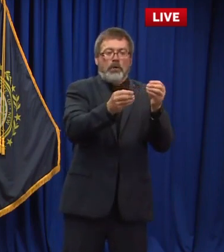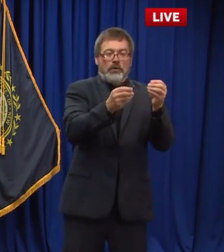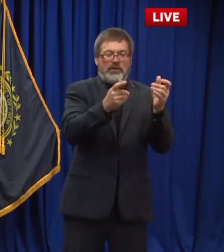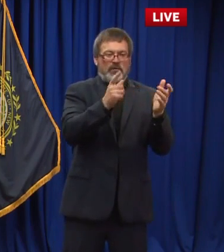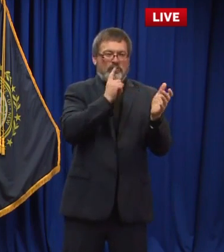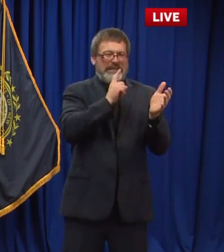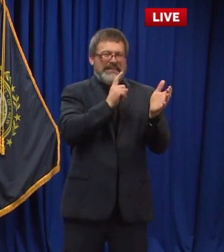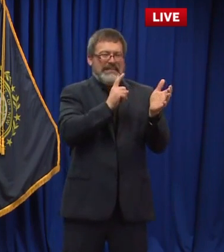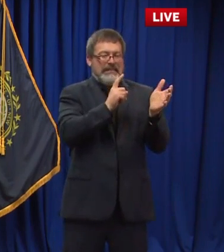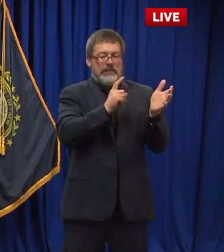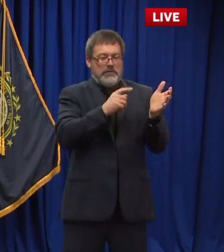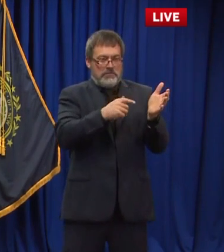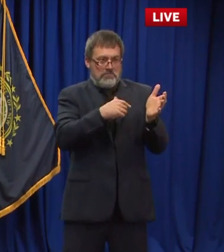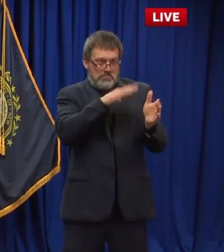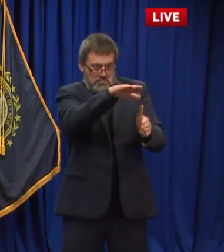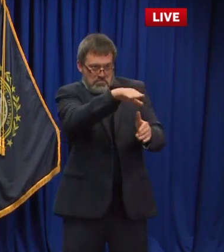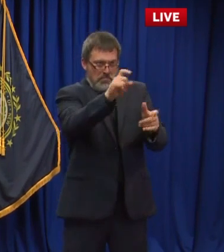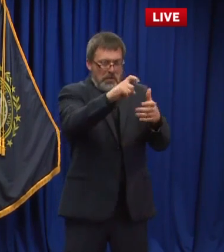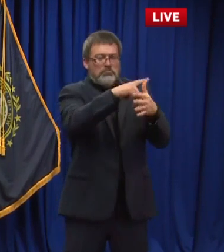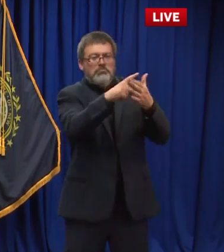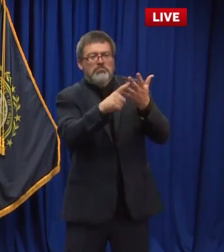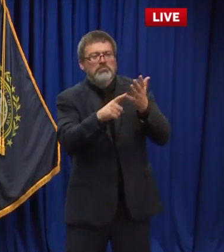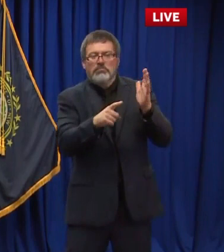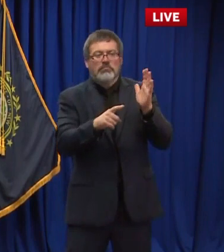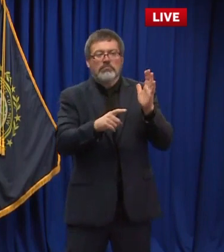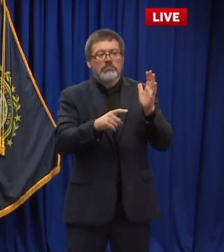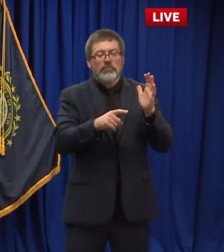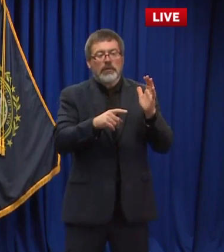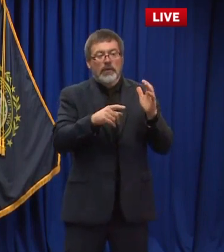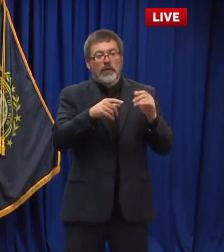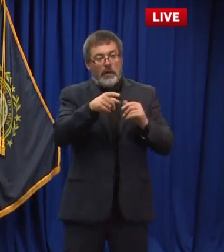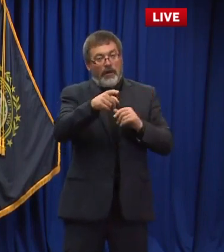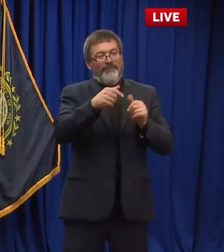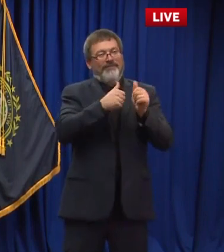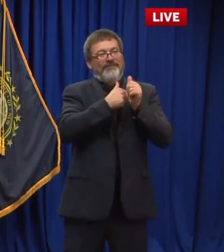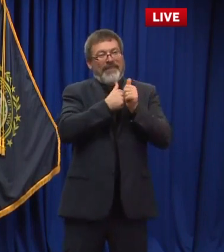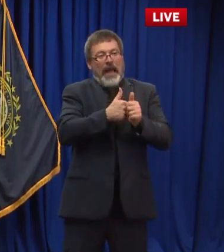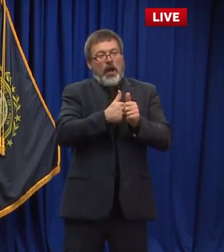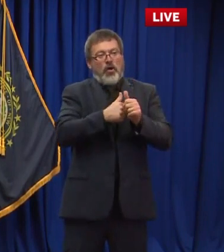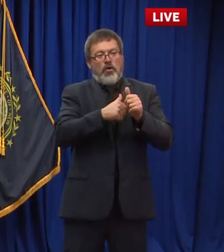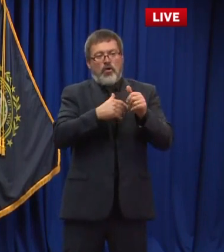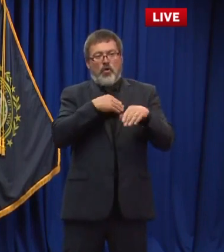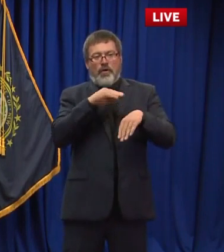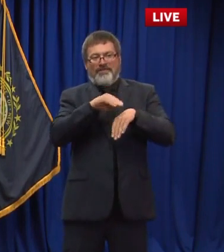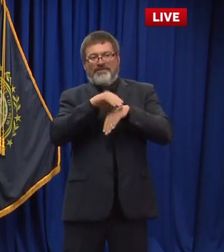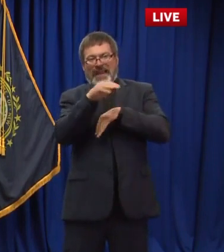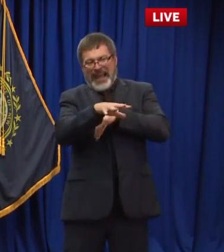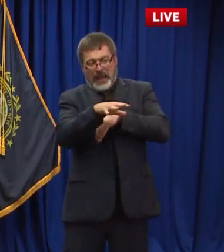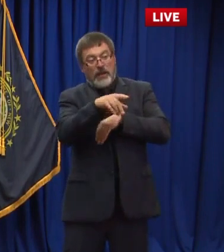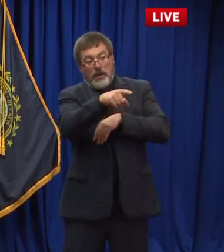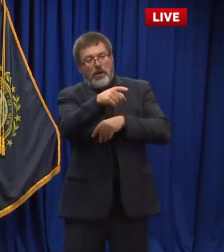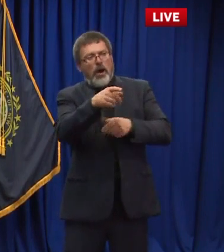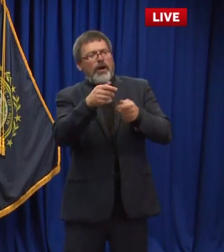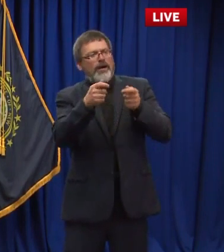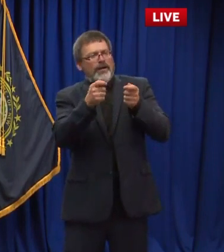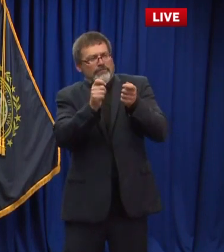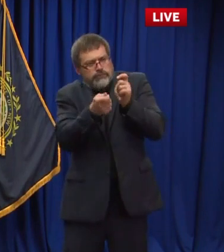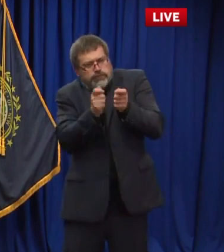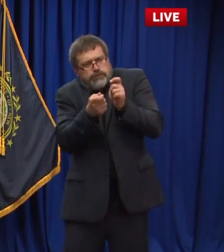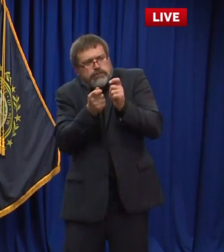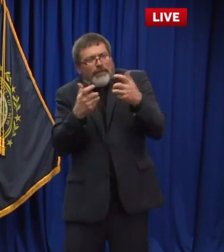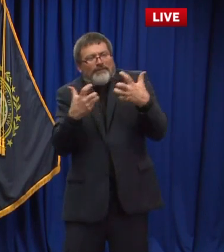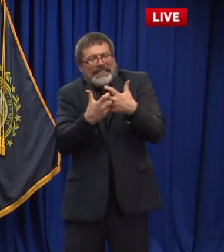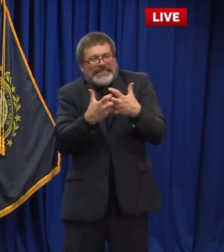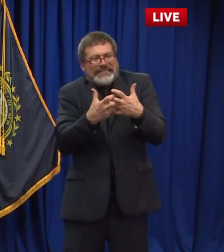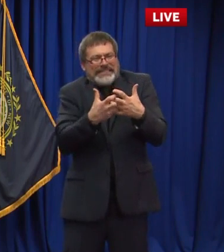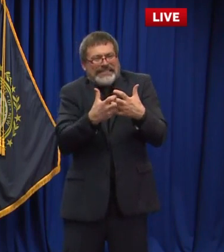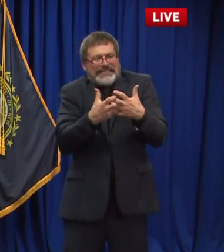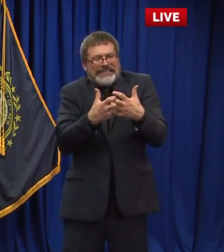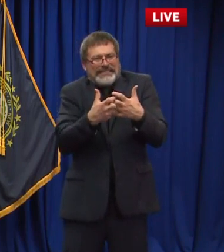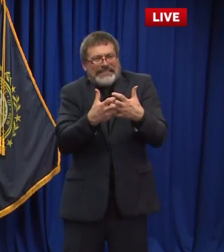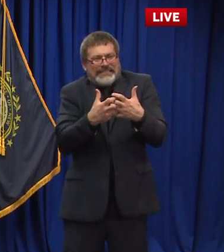THE DISTRICTS THINK THESE ARE NICE RECOMMENDATIONS BUT WE ARE GOING IN THIS DIRECTION, FOR THE MOST PART THAT IS OK.